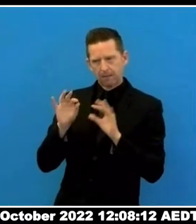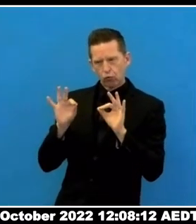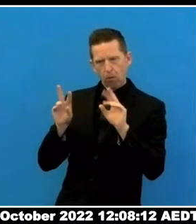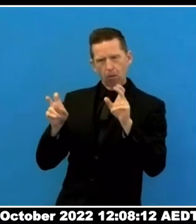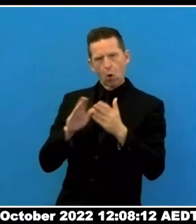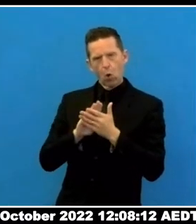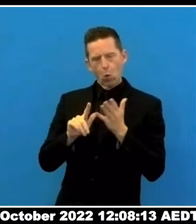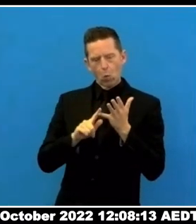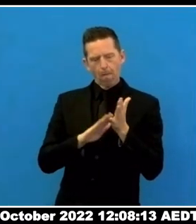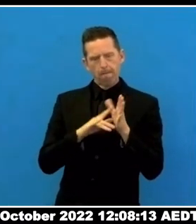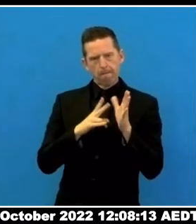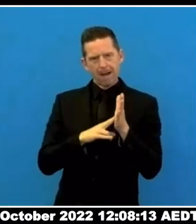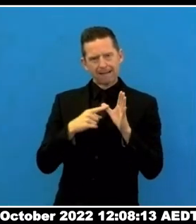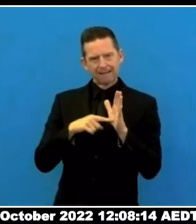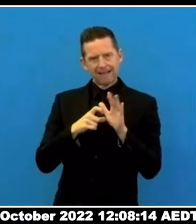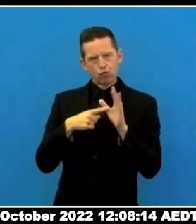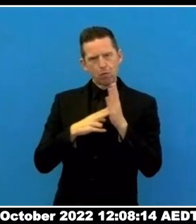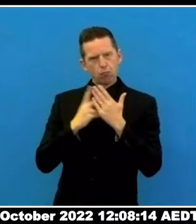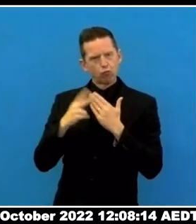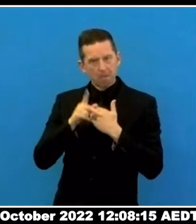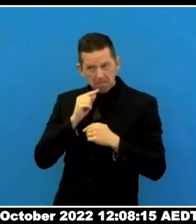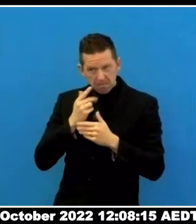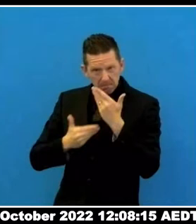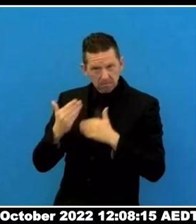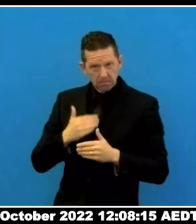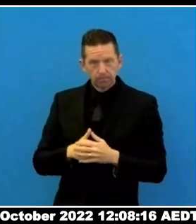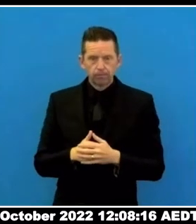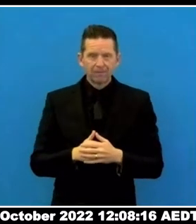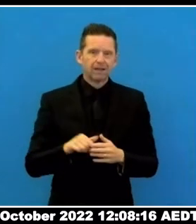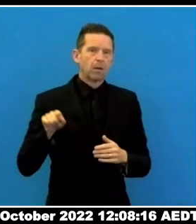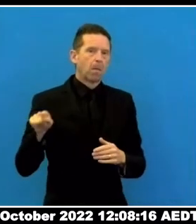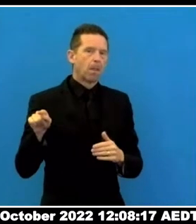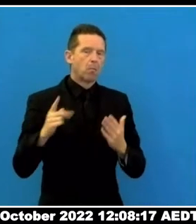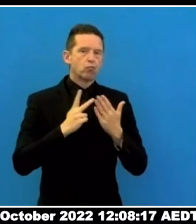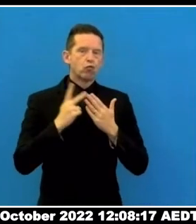what are you speaking to there? So the humanitarian program primarily refers to people